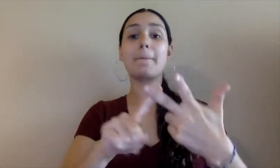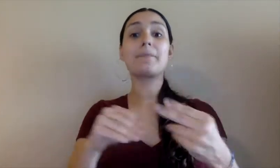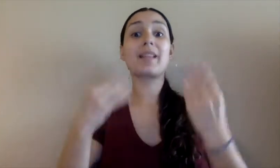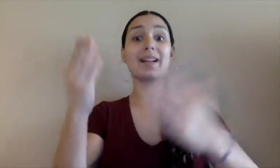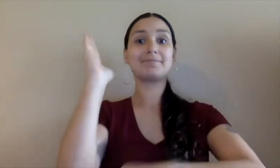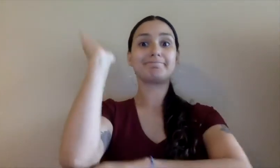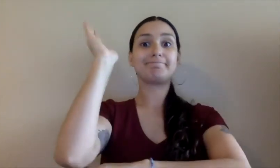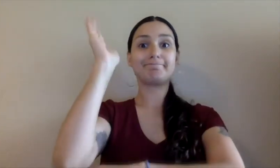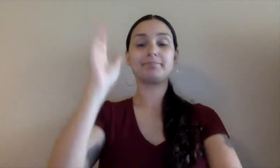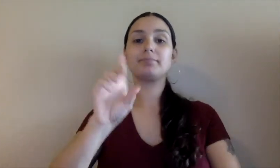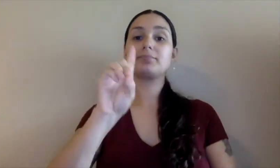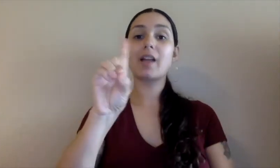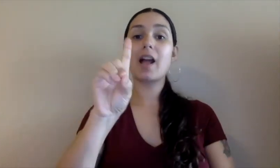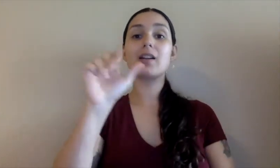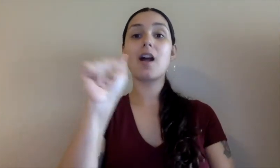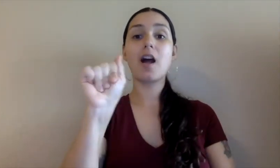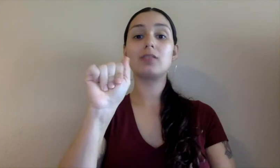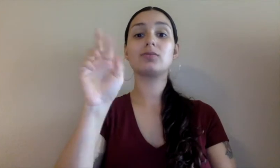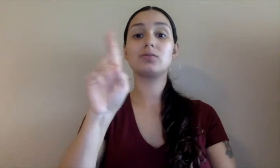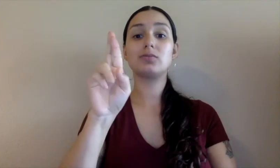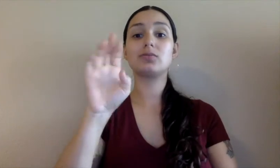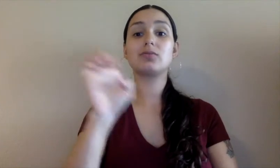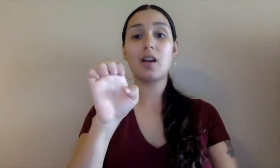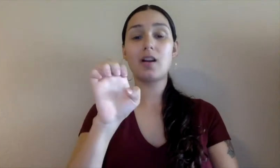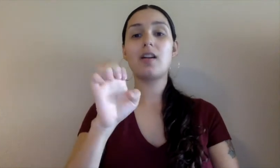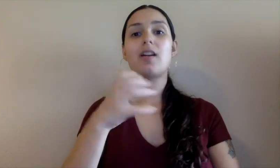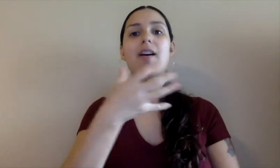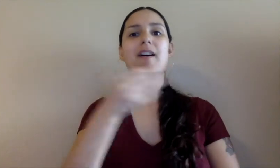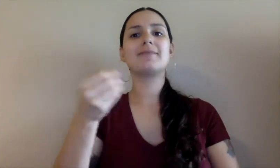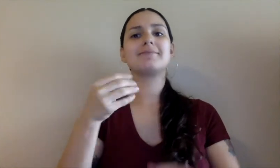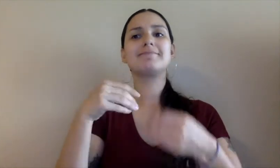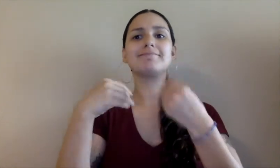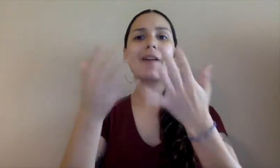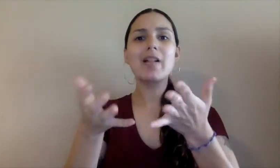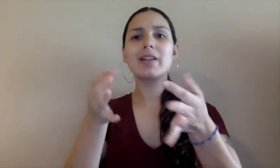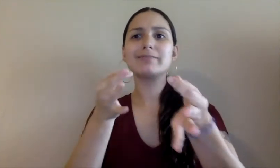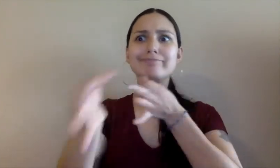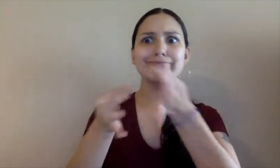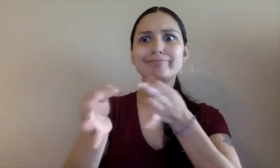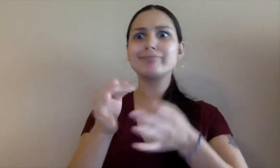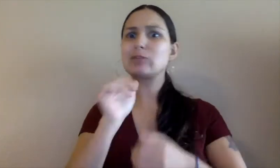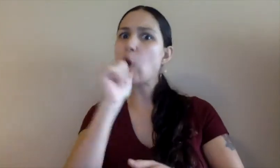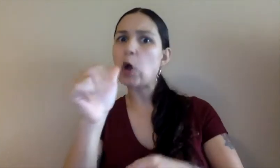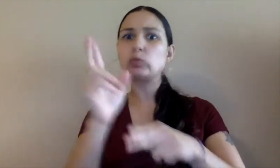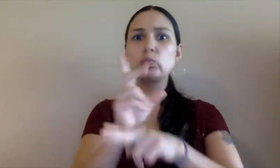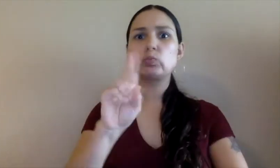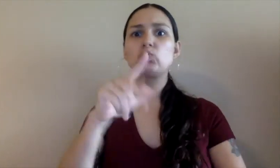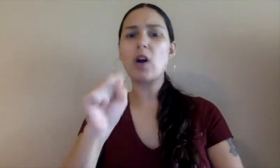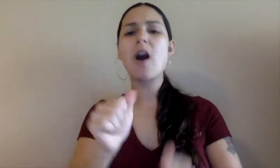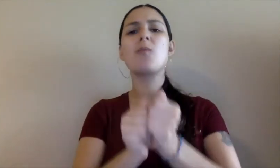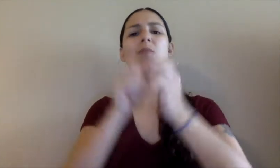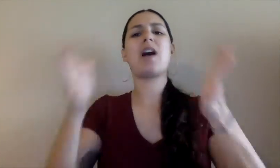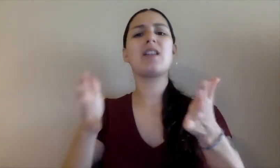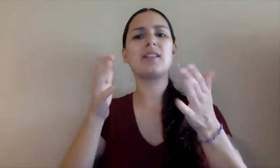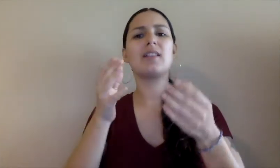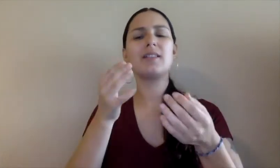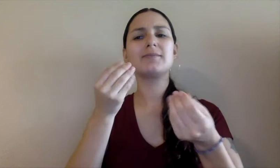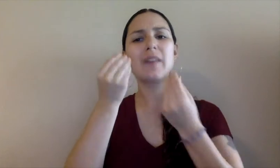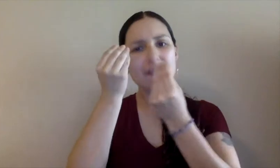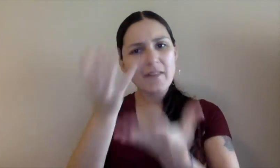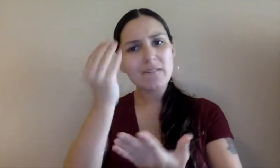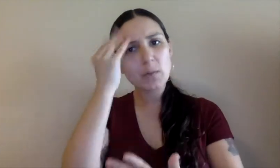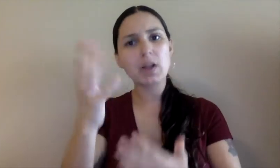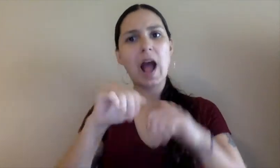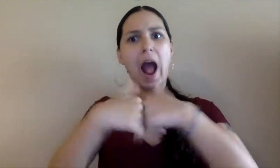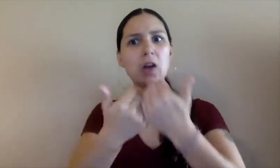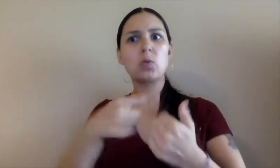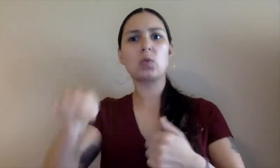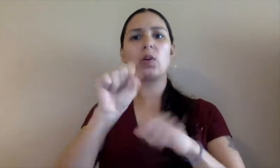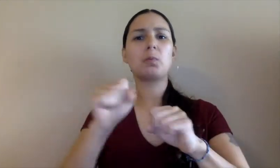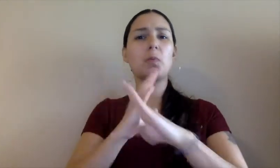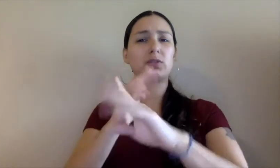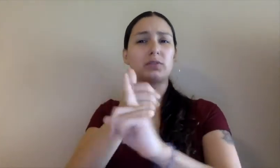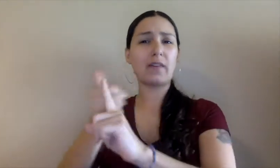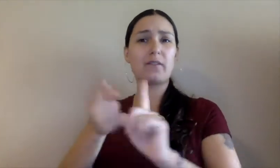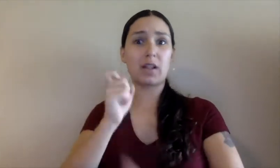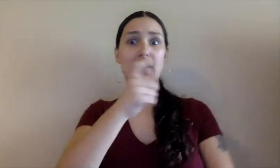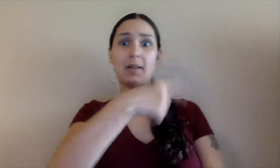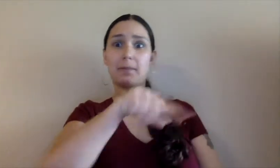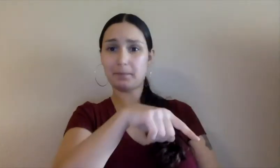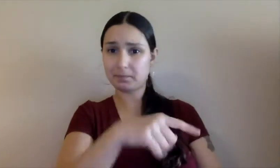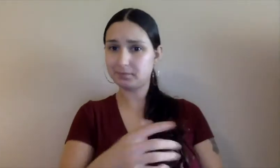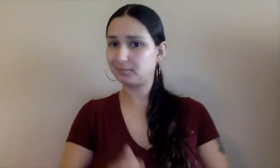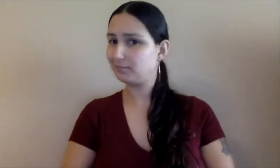giving a presentation such as D.A.R.E. and telling people to not use drugs, without giving information on how to protect themselves when using.